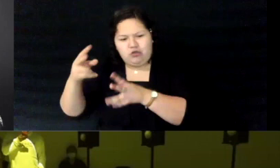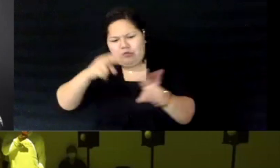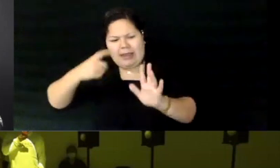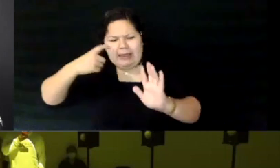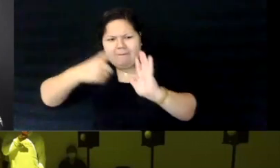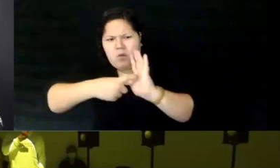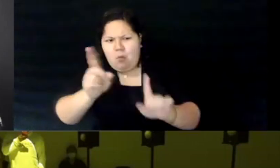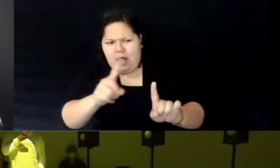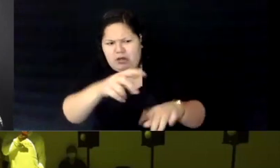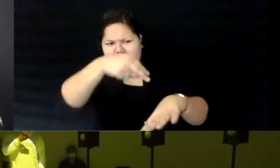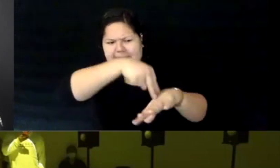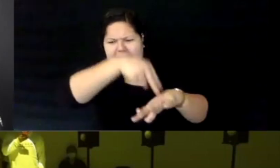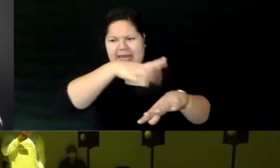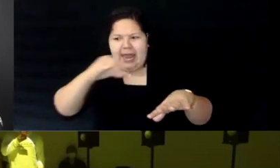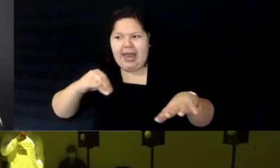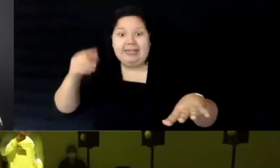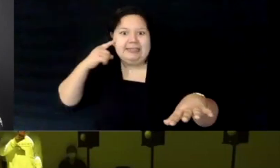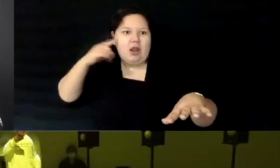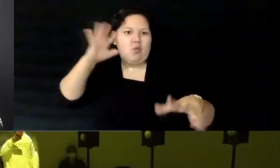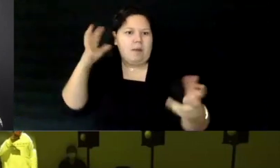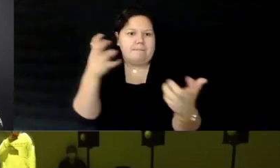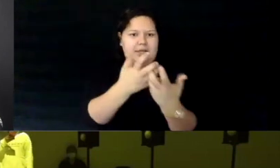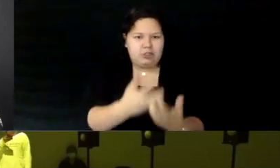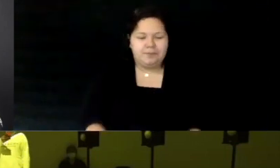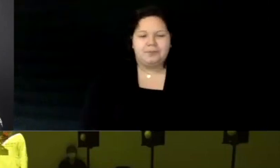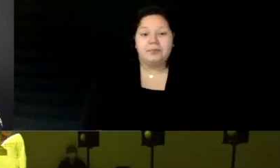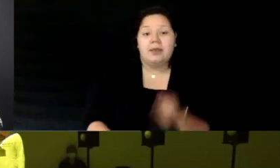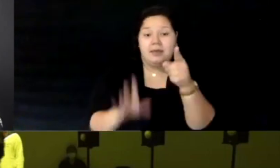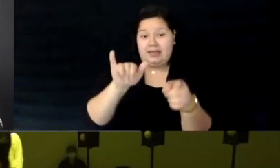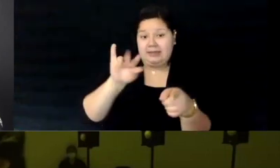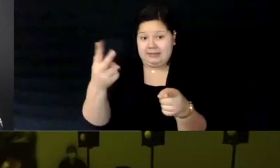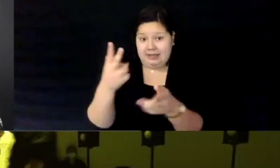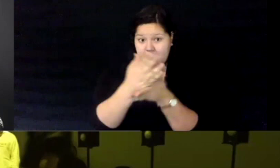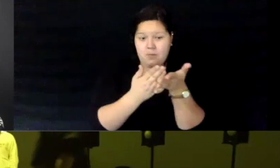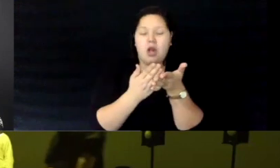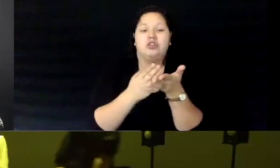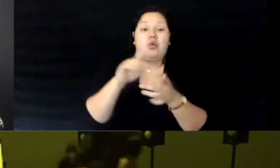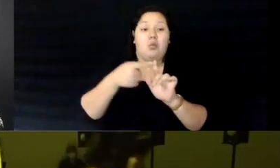So this is the second movement, so this is when you get invited into the world of Gaea.